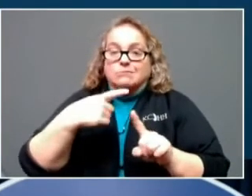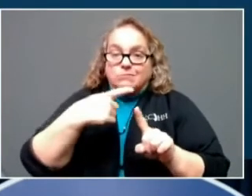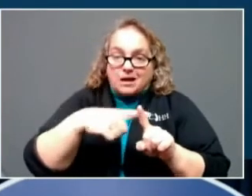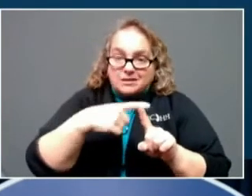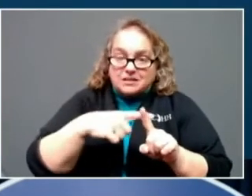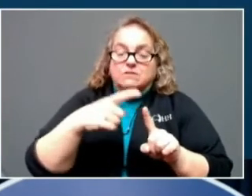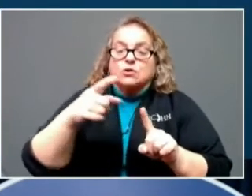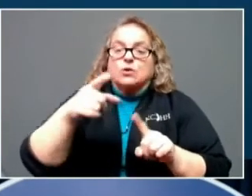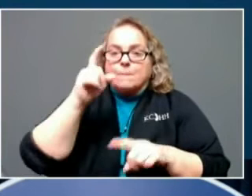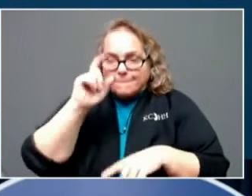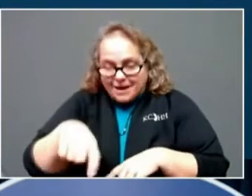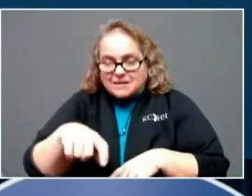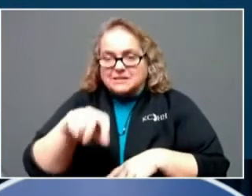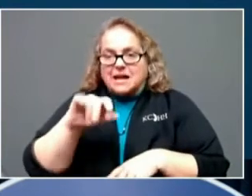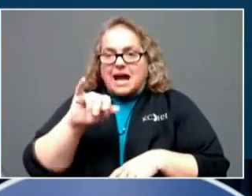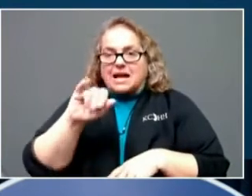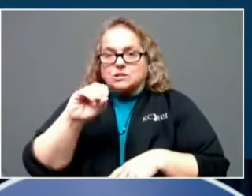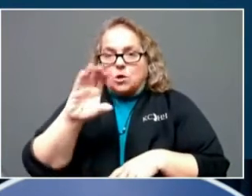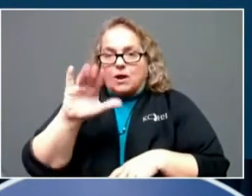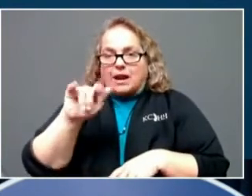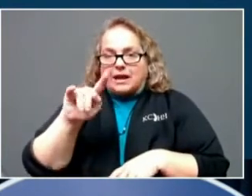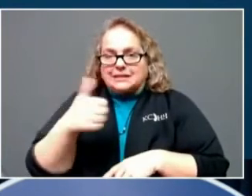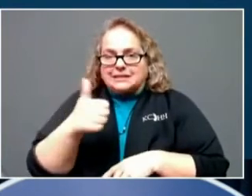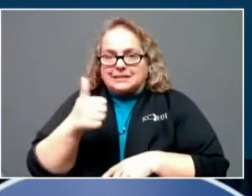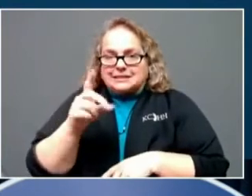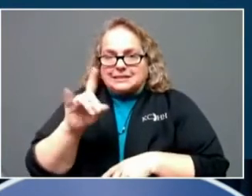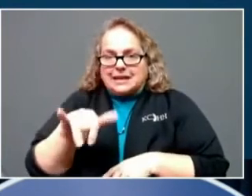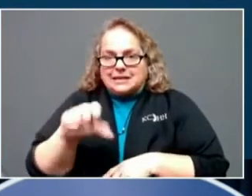CDC allowed a number of ways. You could shorten that or get out of that a